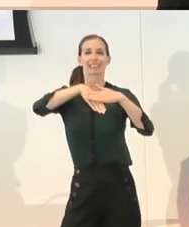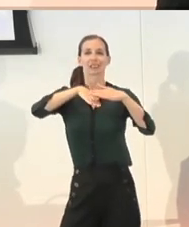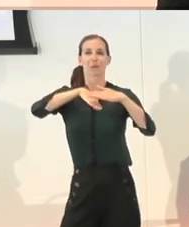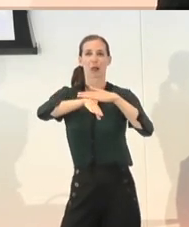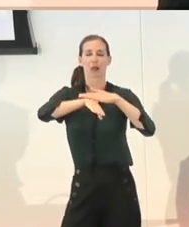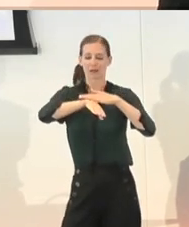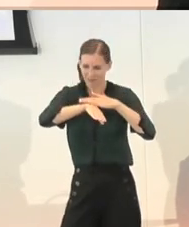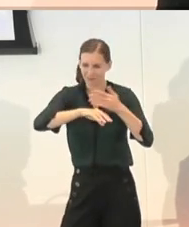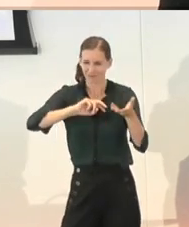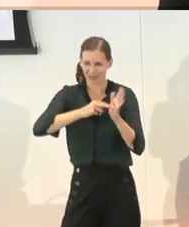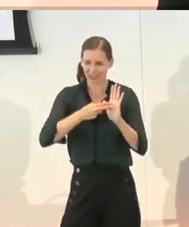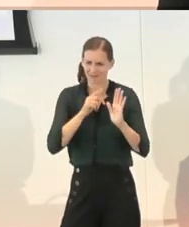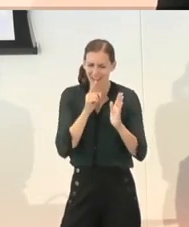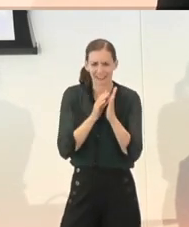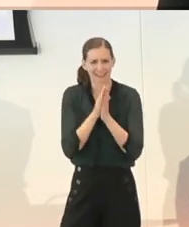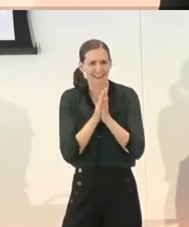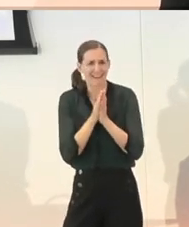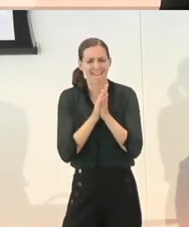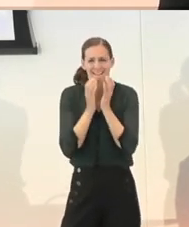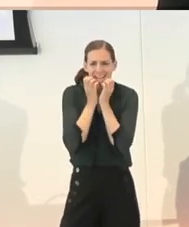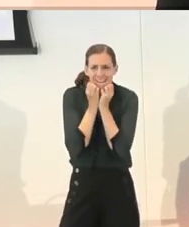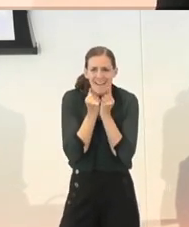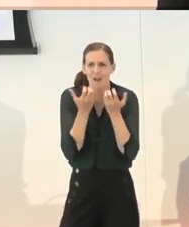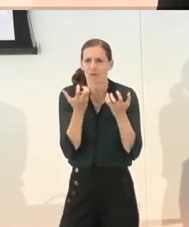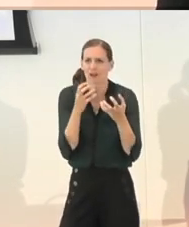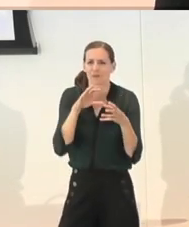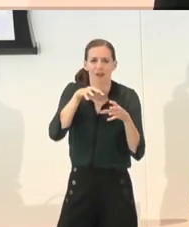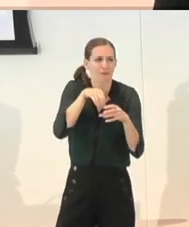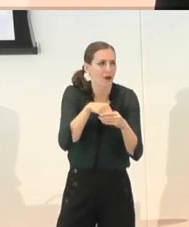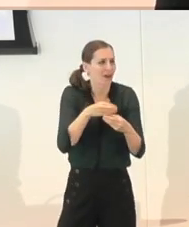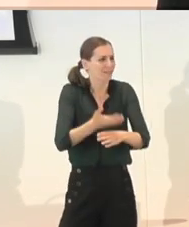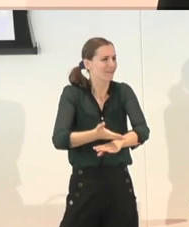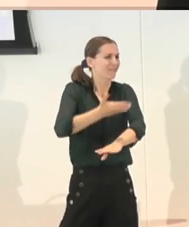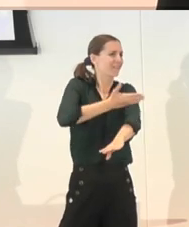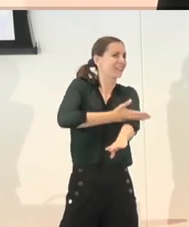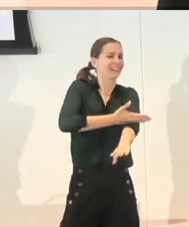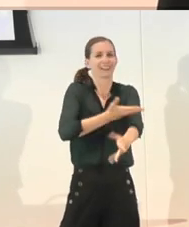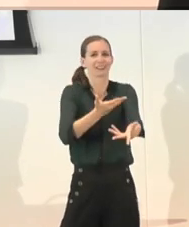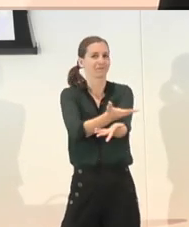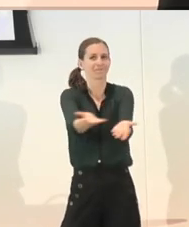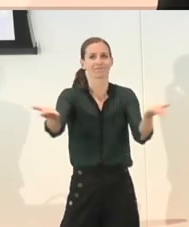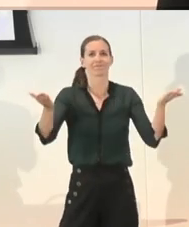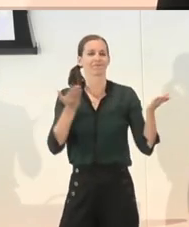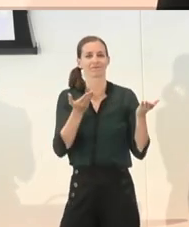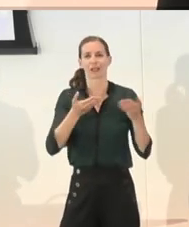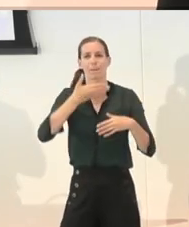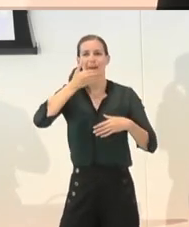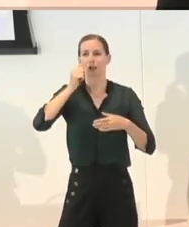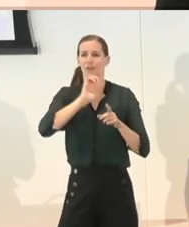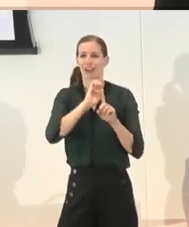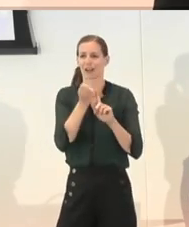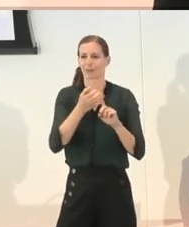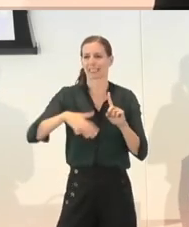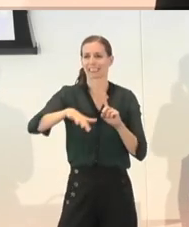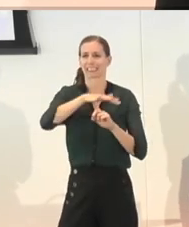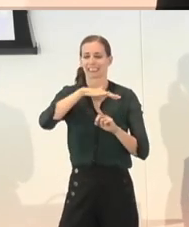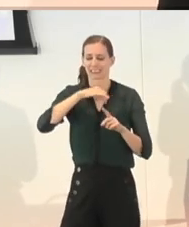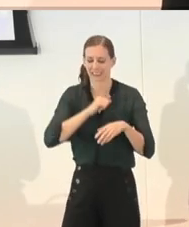future. That set a motive feel of we can do better here and we were hearing in the last panel of how